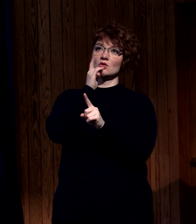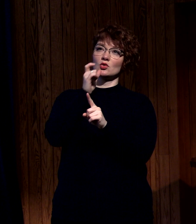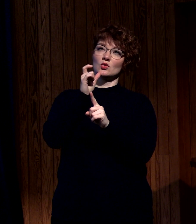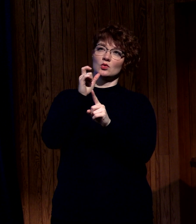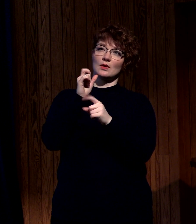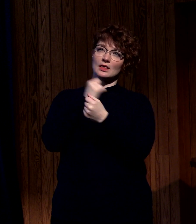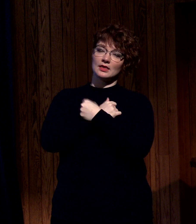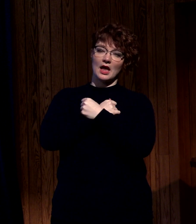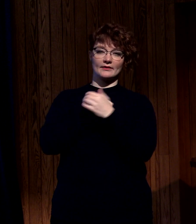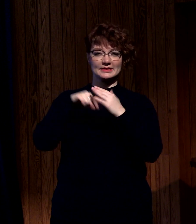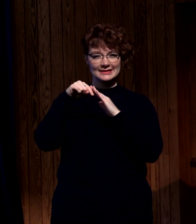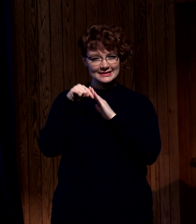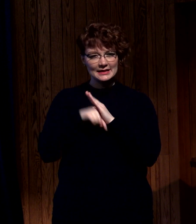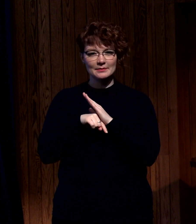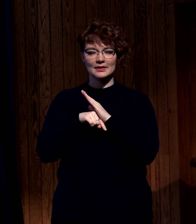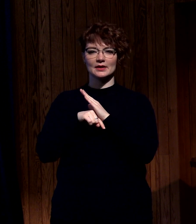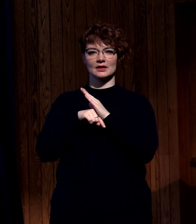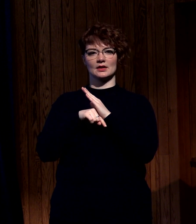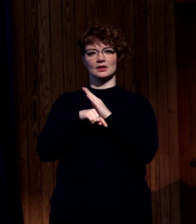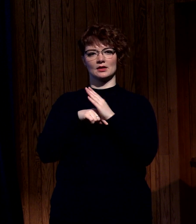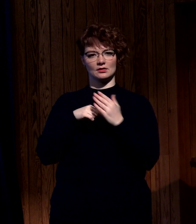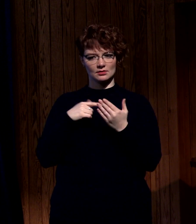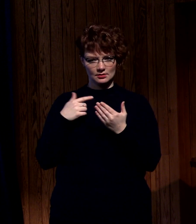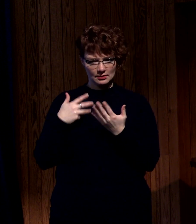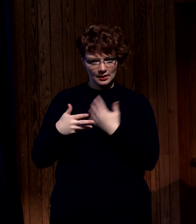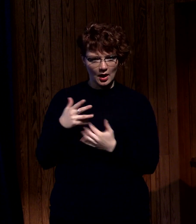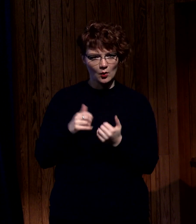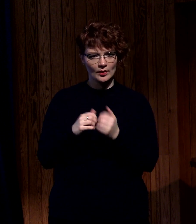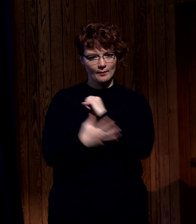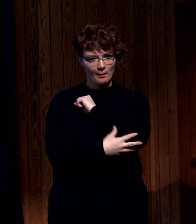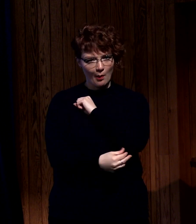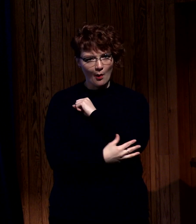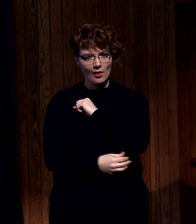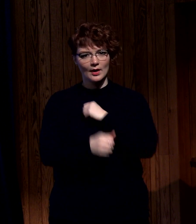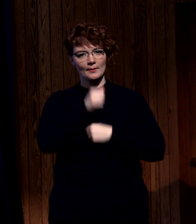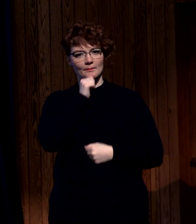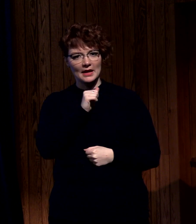deeply, is close to the poor patient compassionate, self